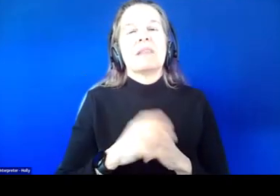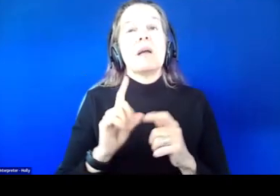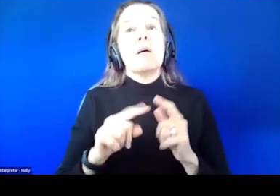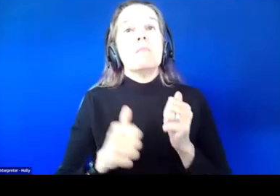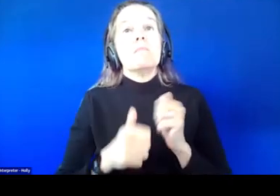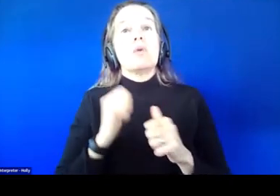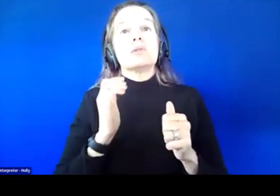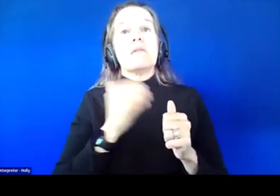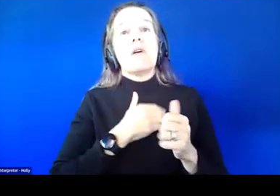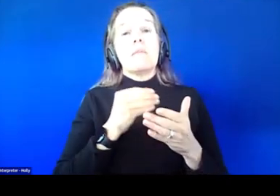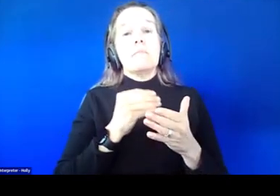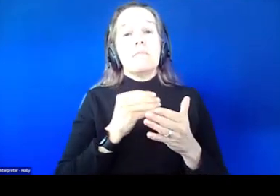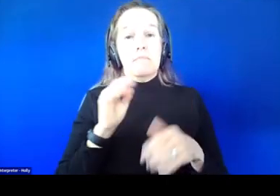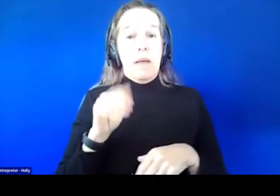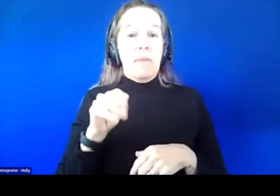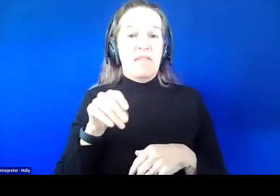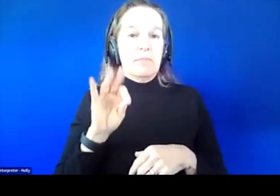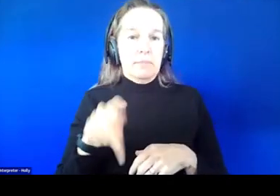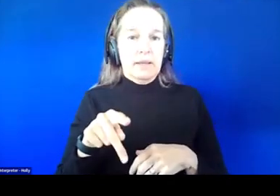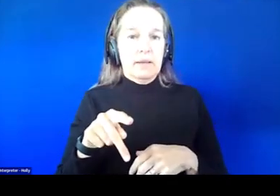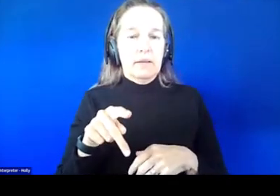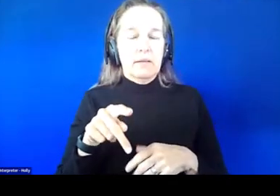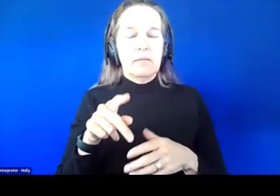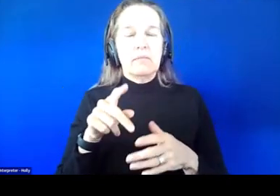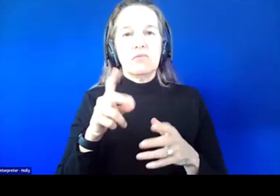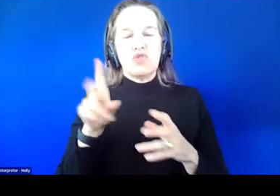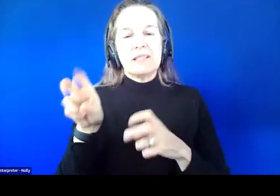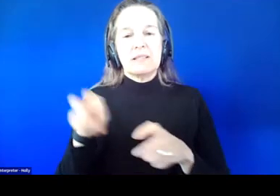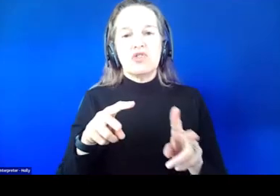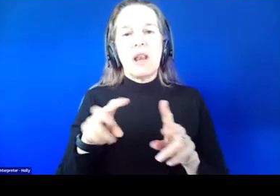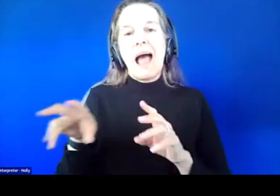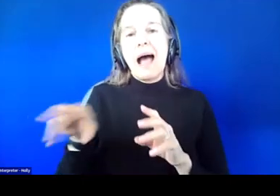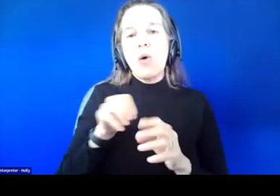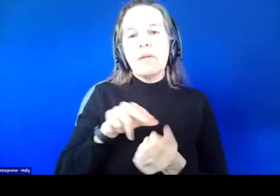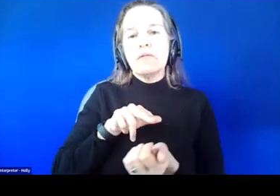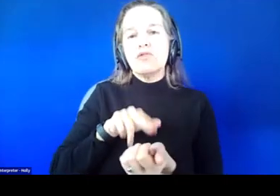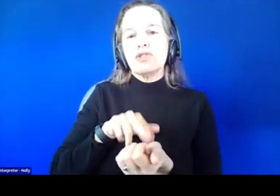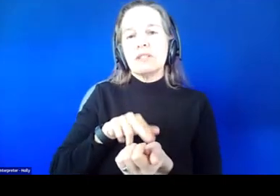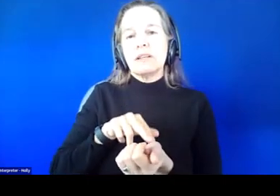transitions are out of nursing facilities. We also do support